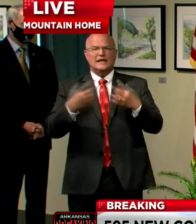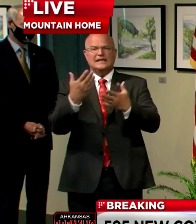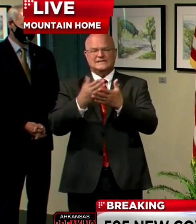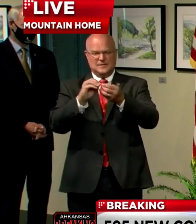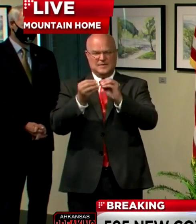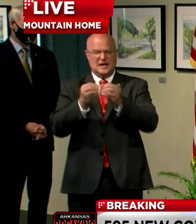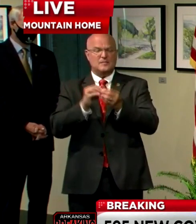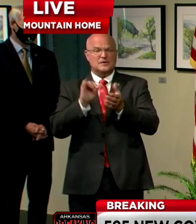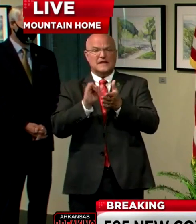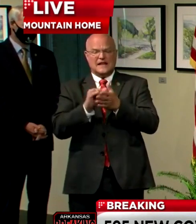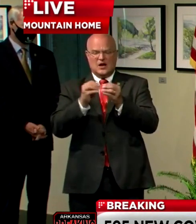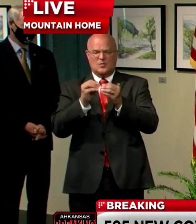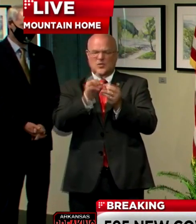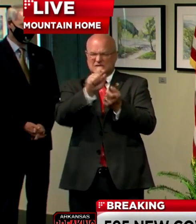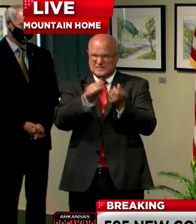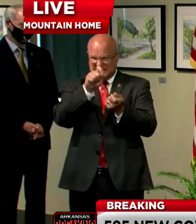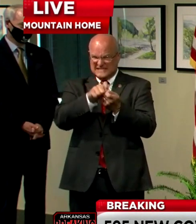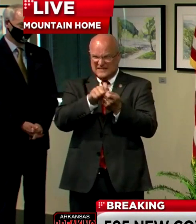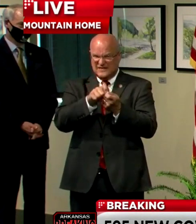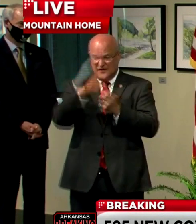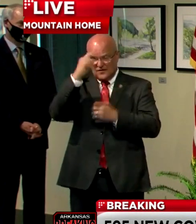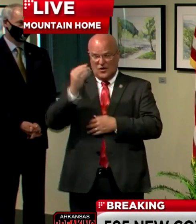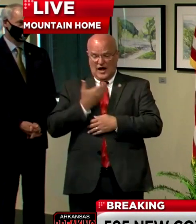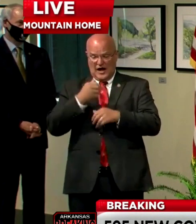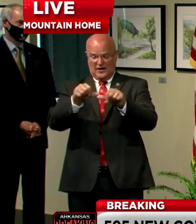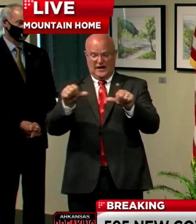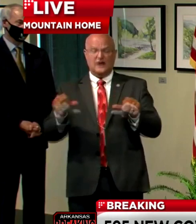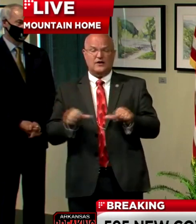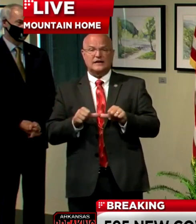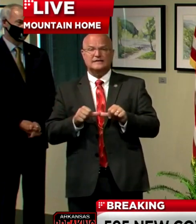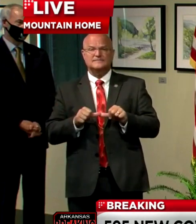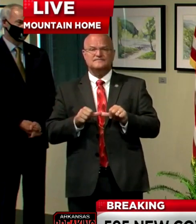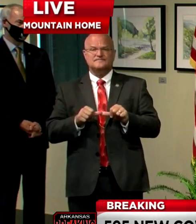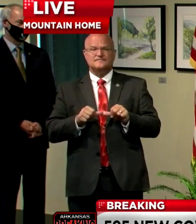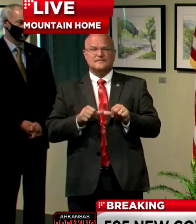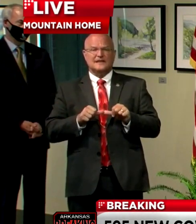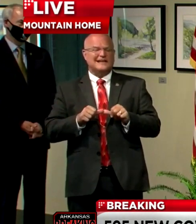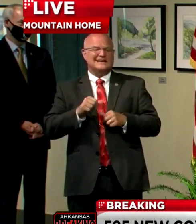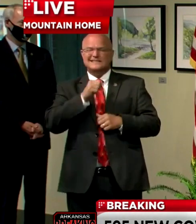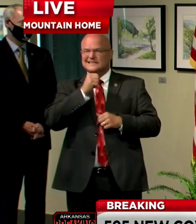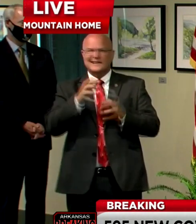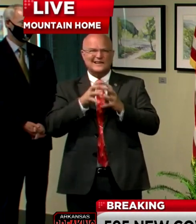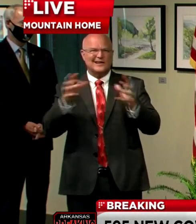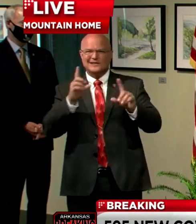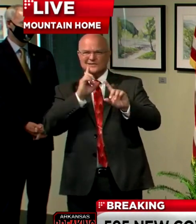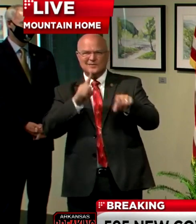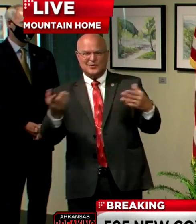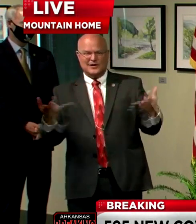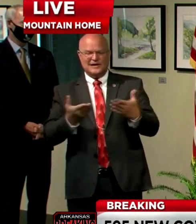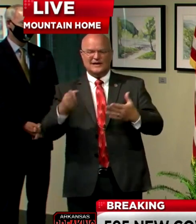WE HAD 128 TEST POSITIVE THERE SO FAR.